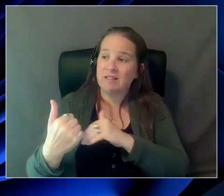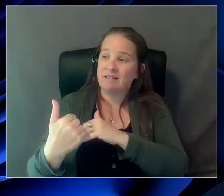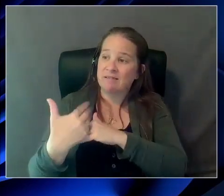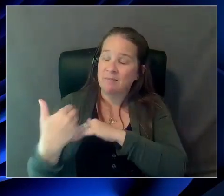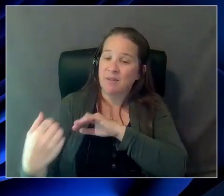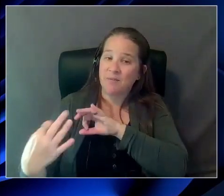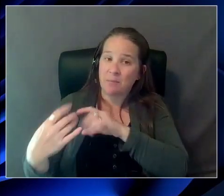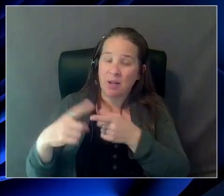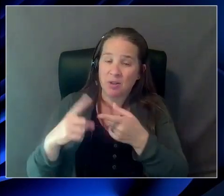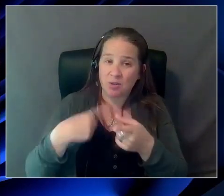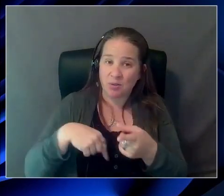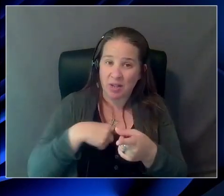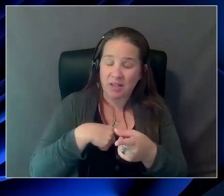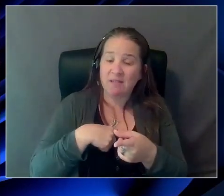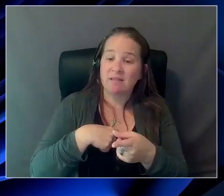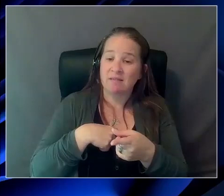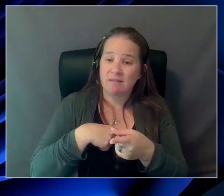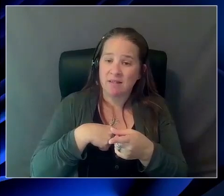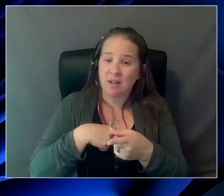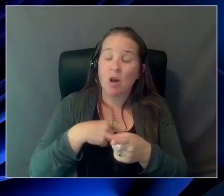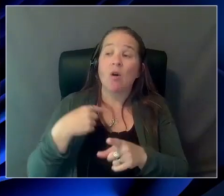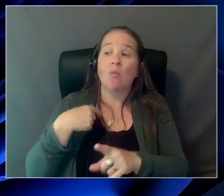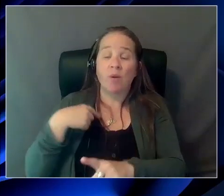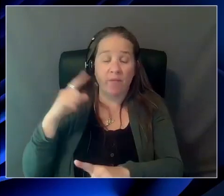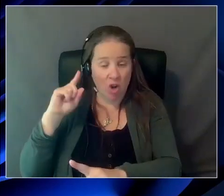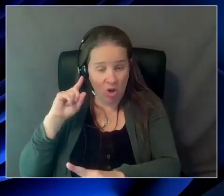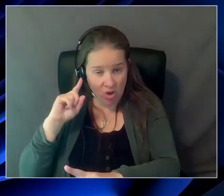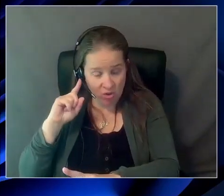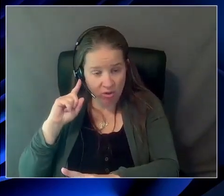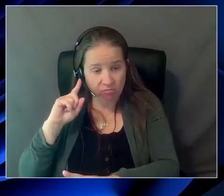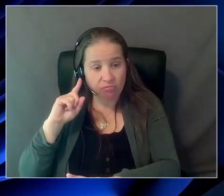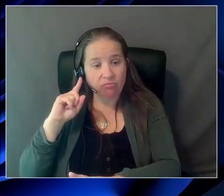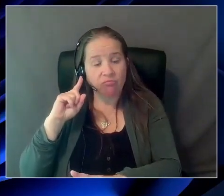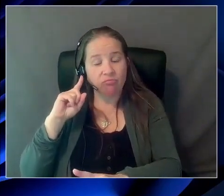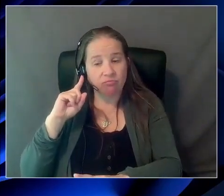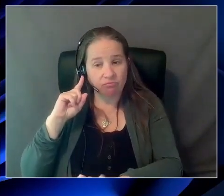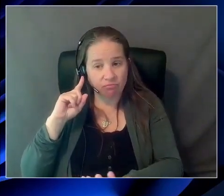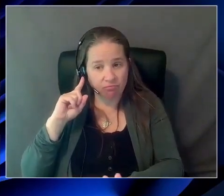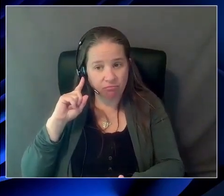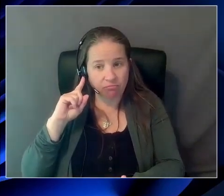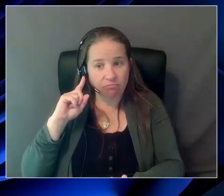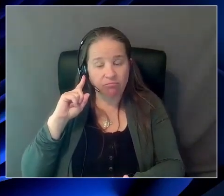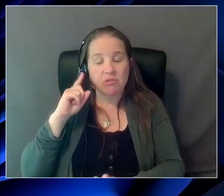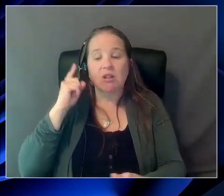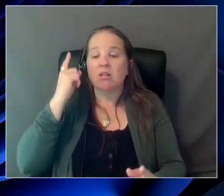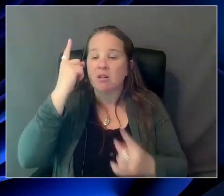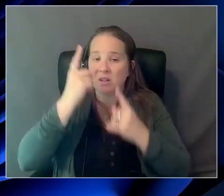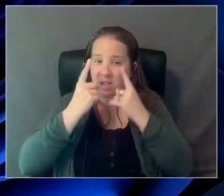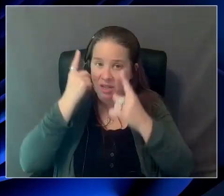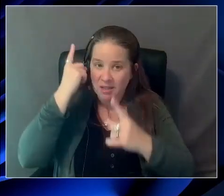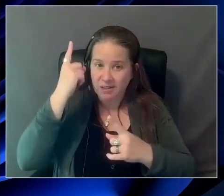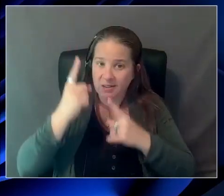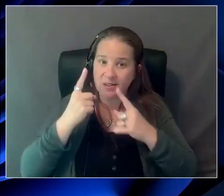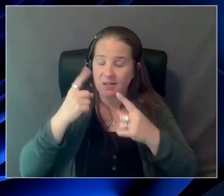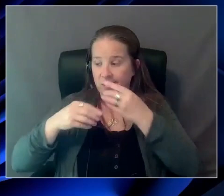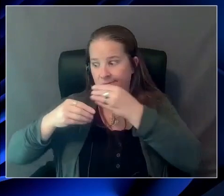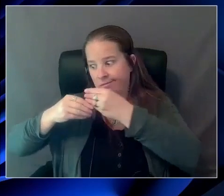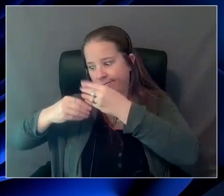It's something that we've heard, and it's definitely being considered in our backlog. But yeah,